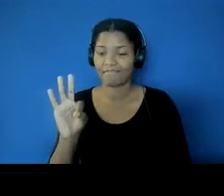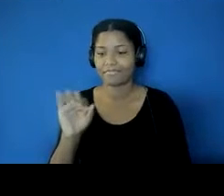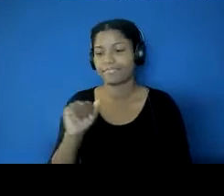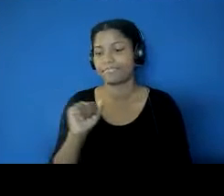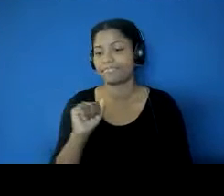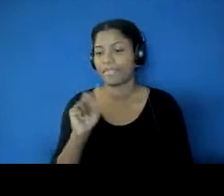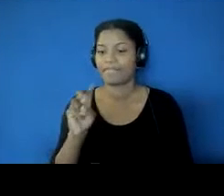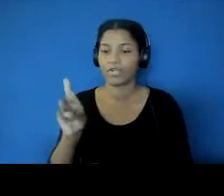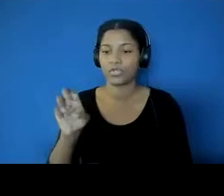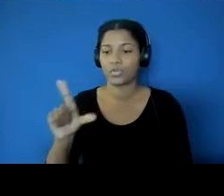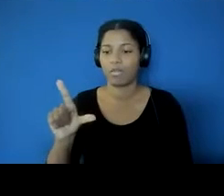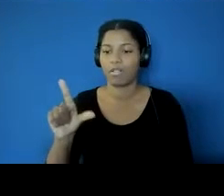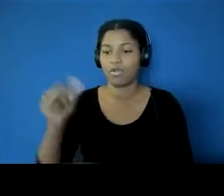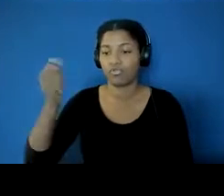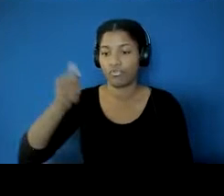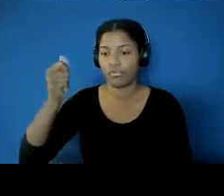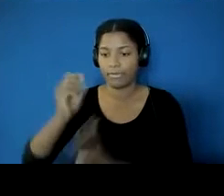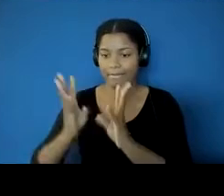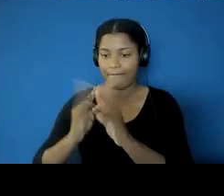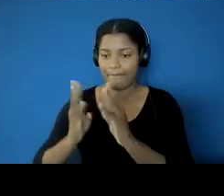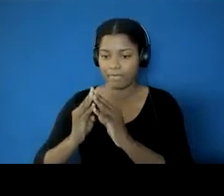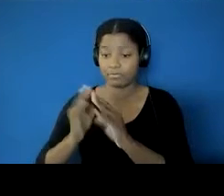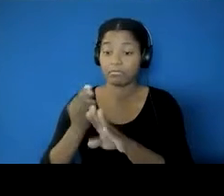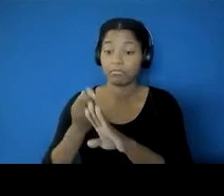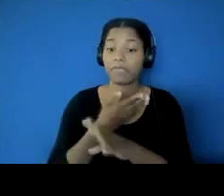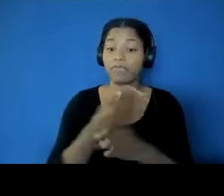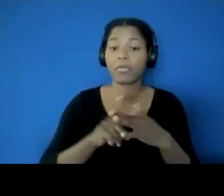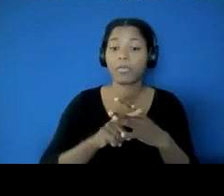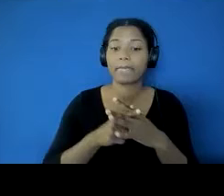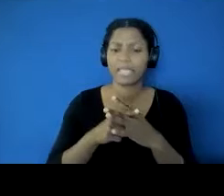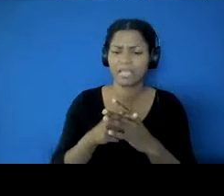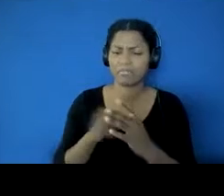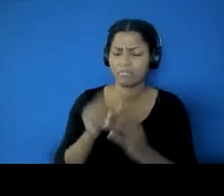Before we begin, we're going to take a poll to find out a little more about you.